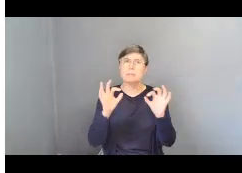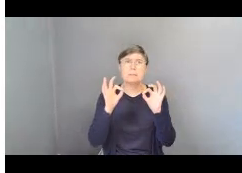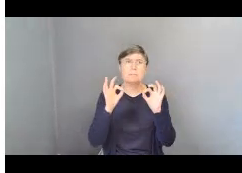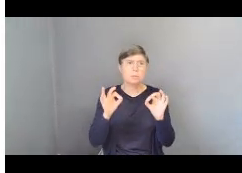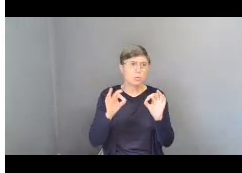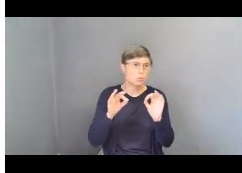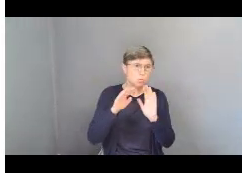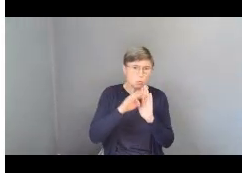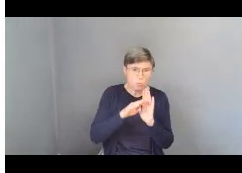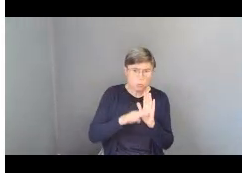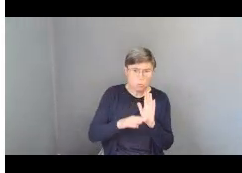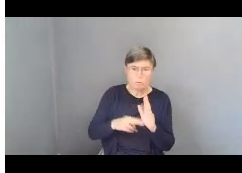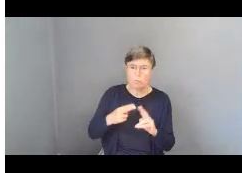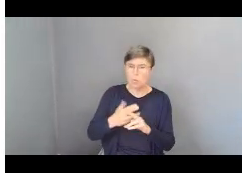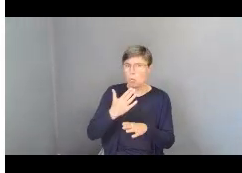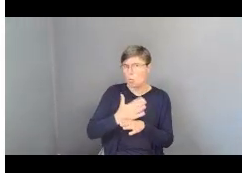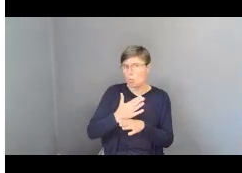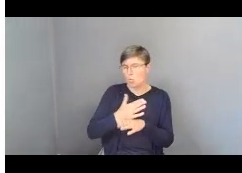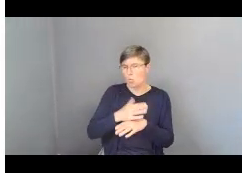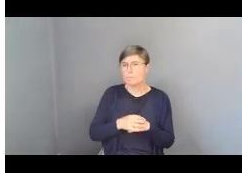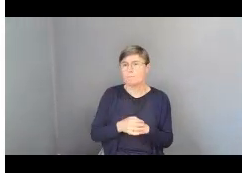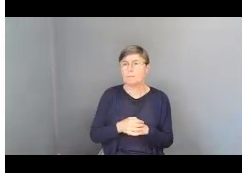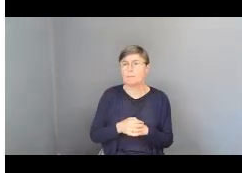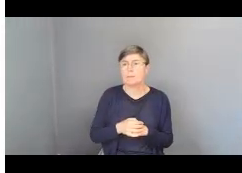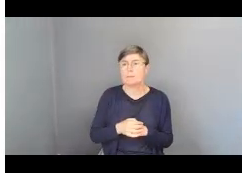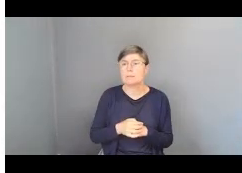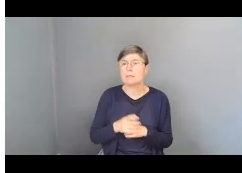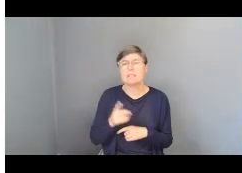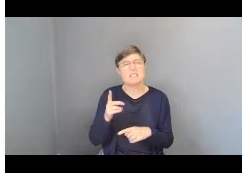In this situation, they may not need a service agreement.